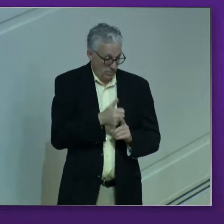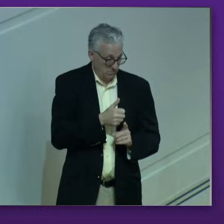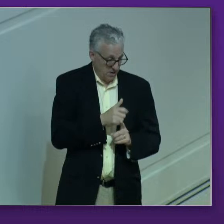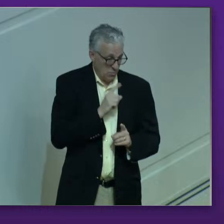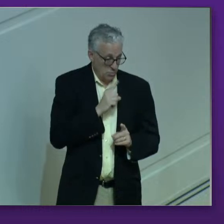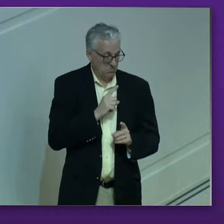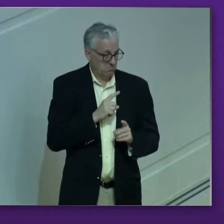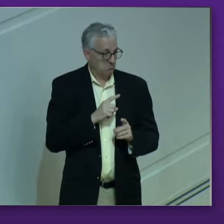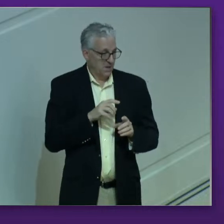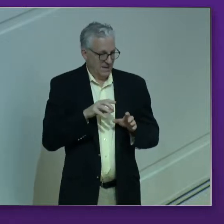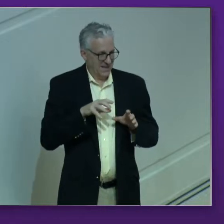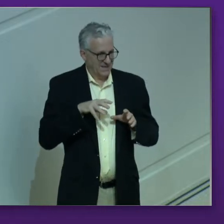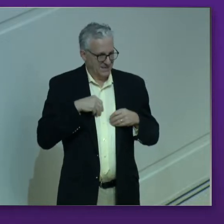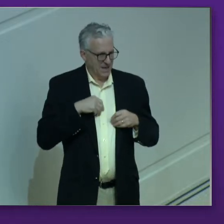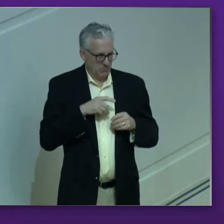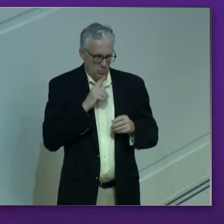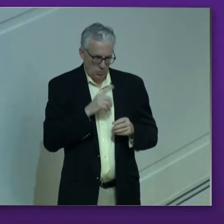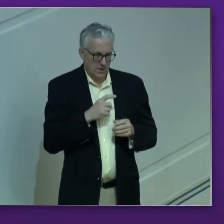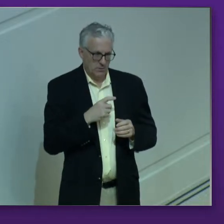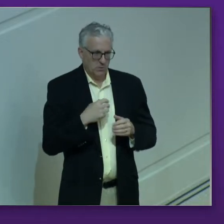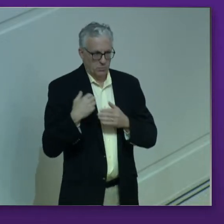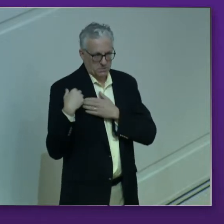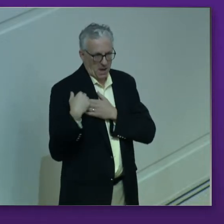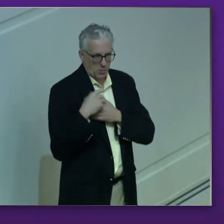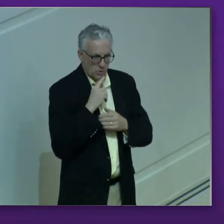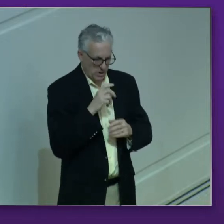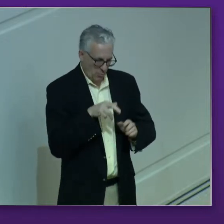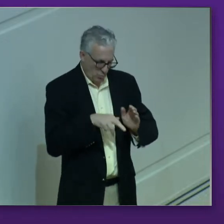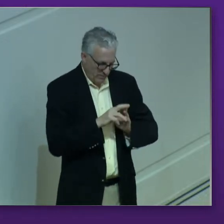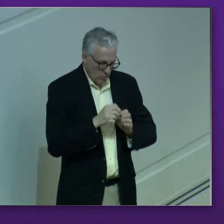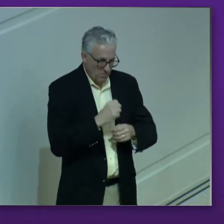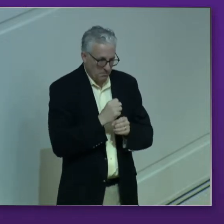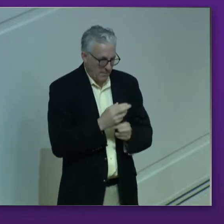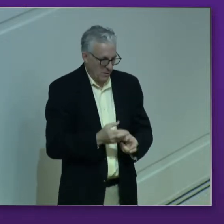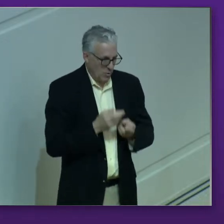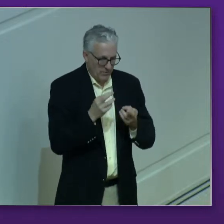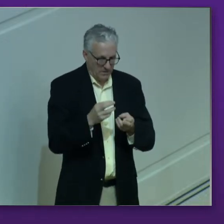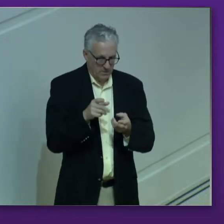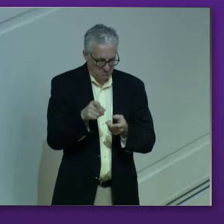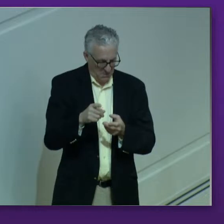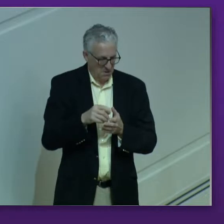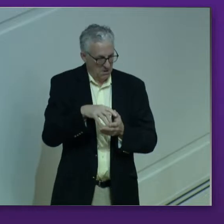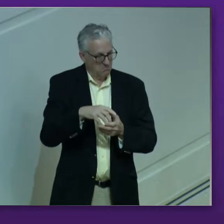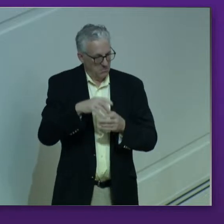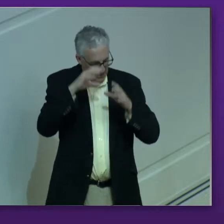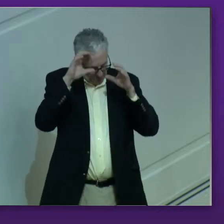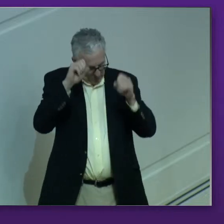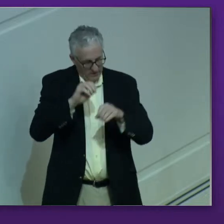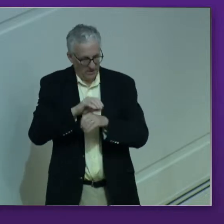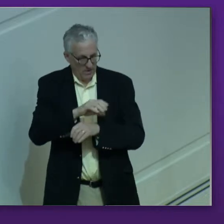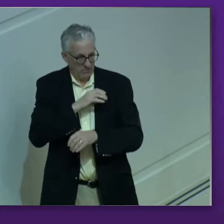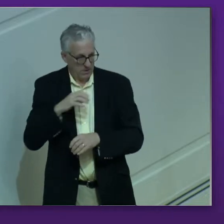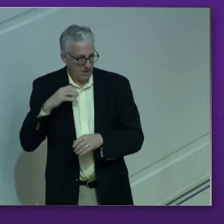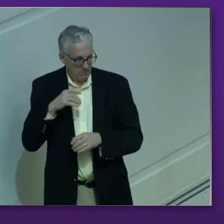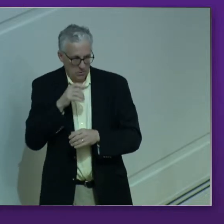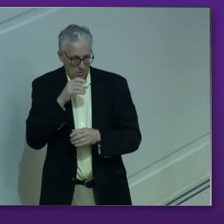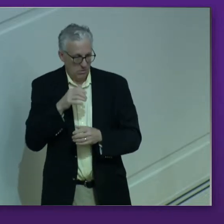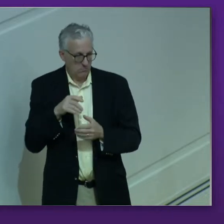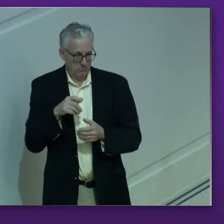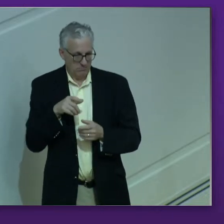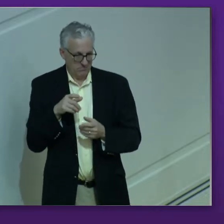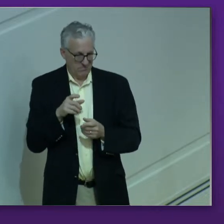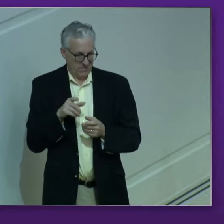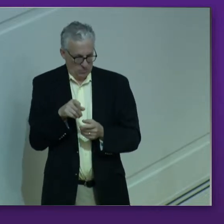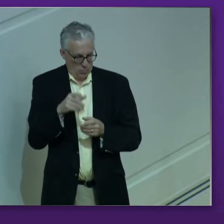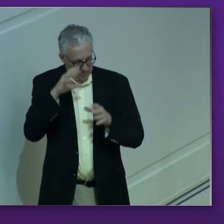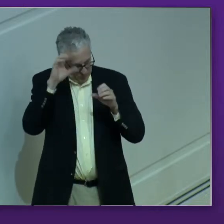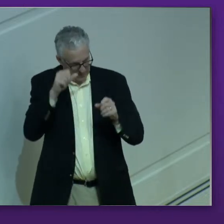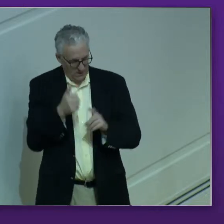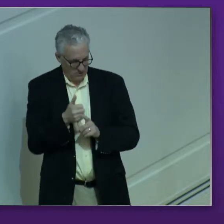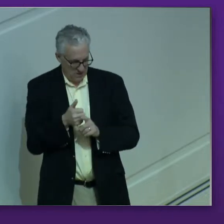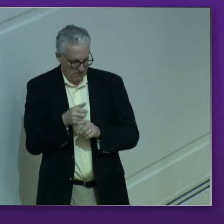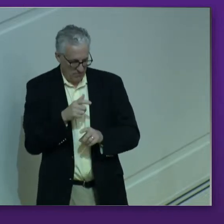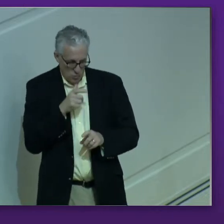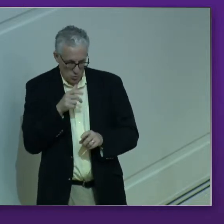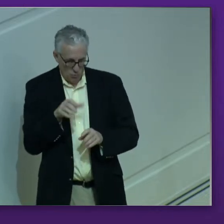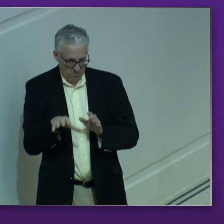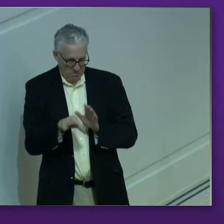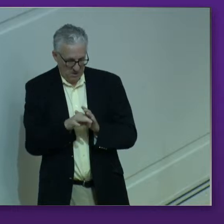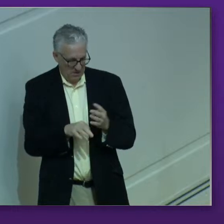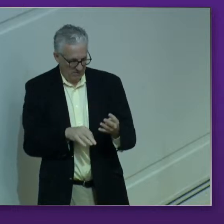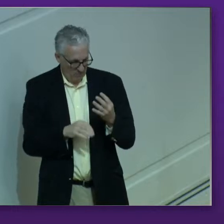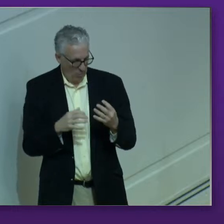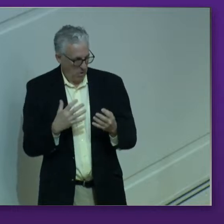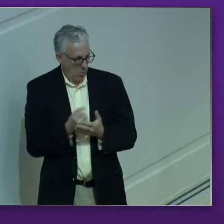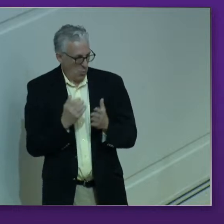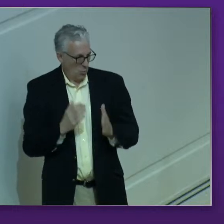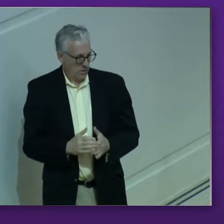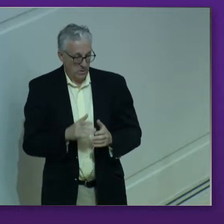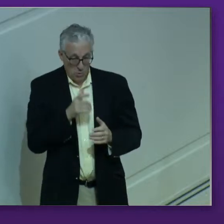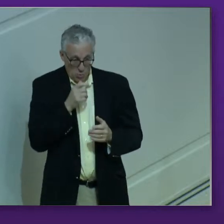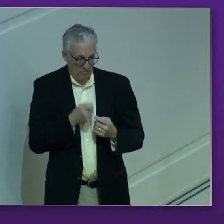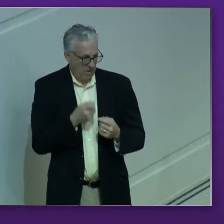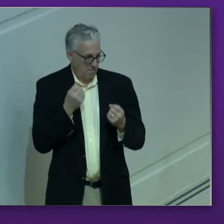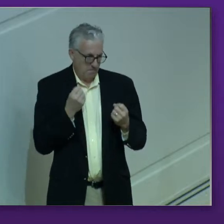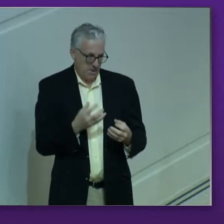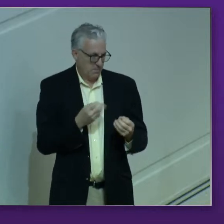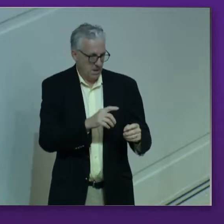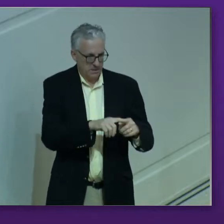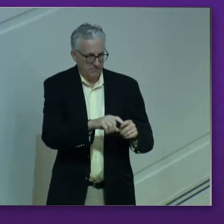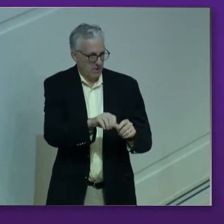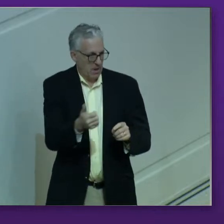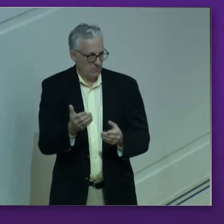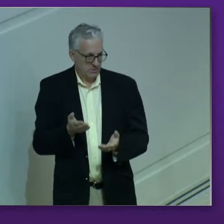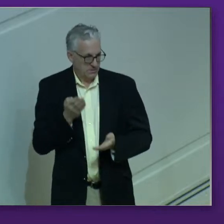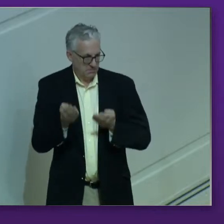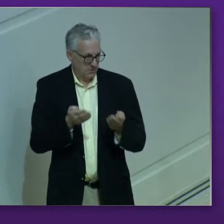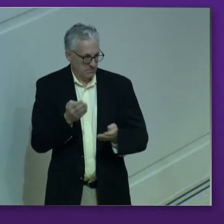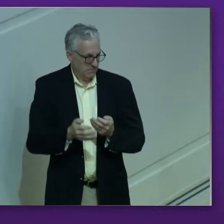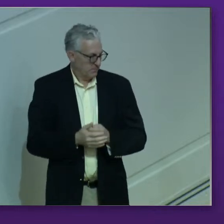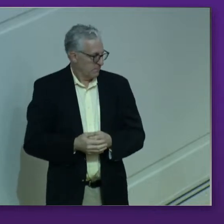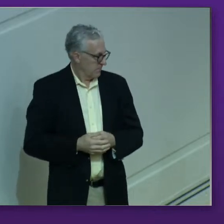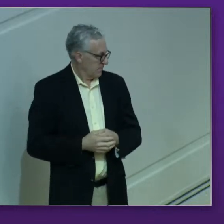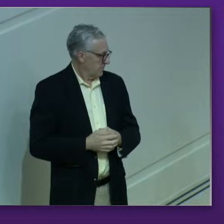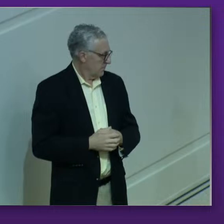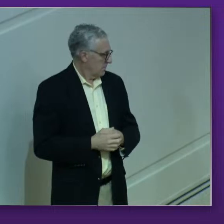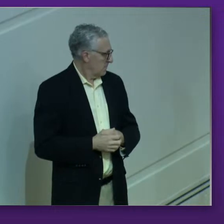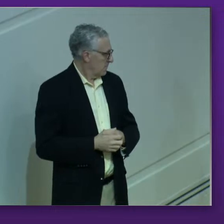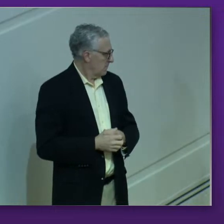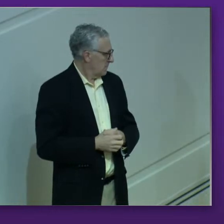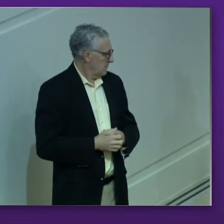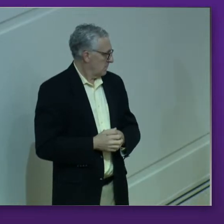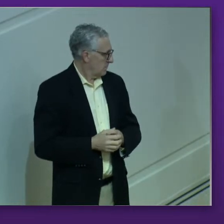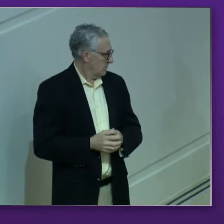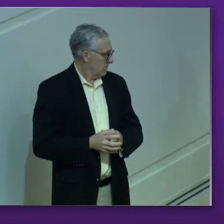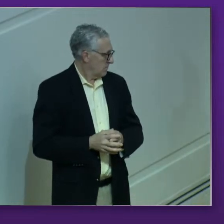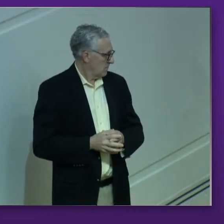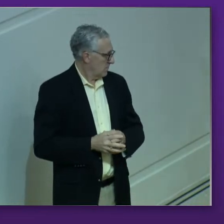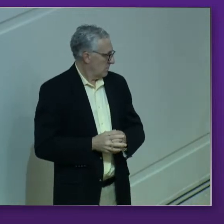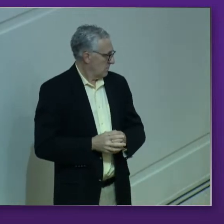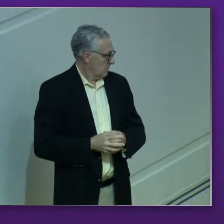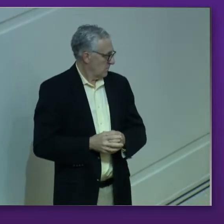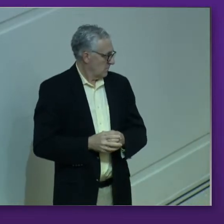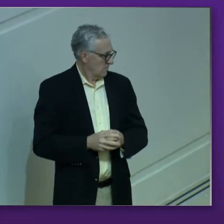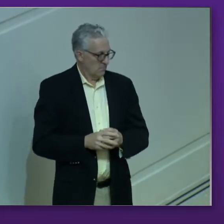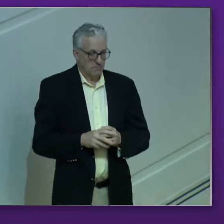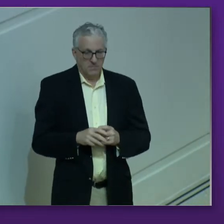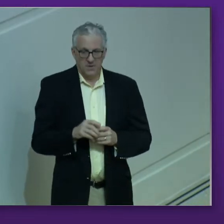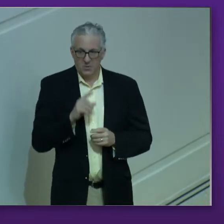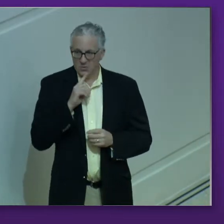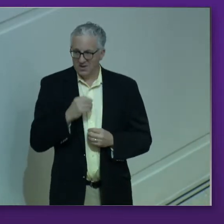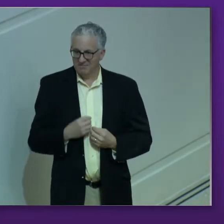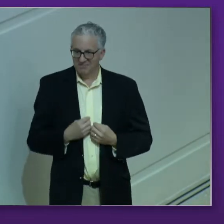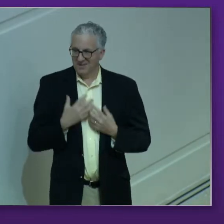AND MEMBERS OF THE MC